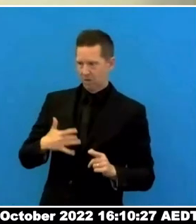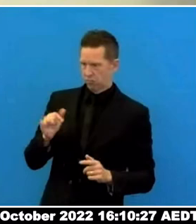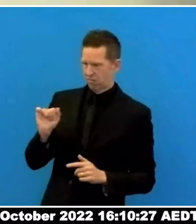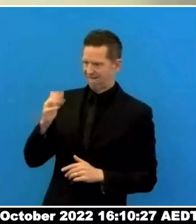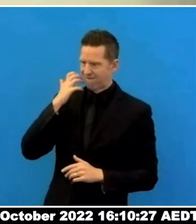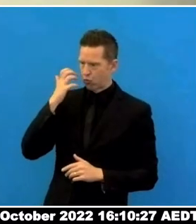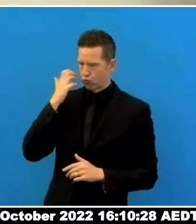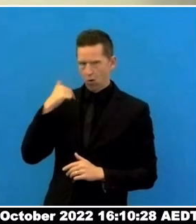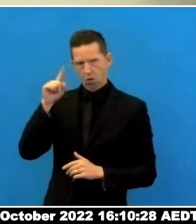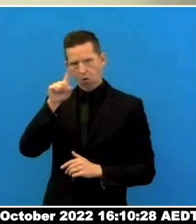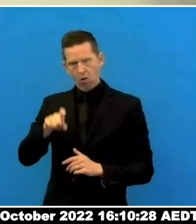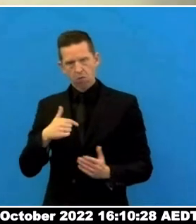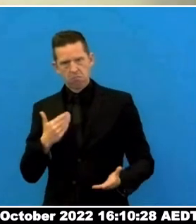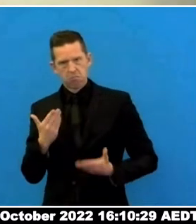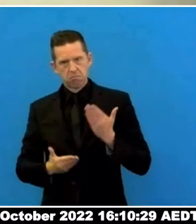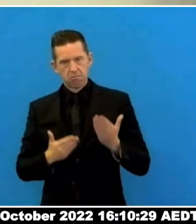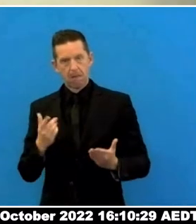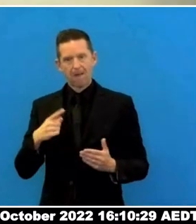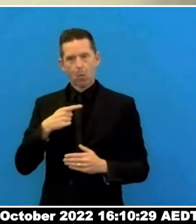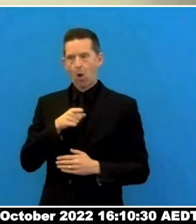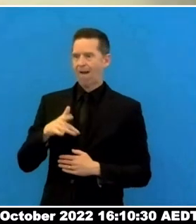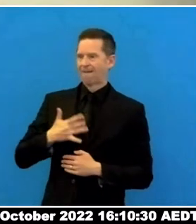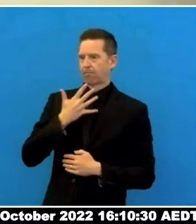So, that's why they are hiding that you know, issues.